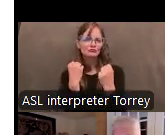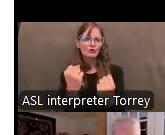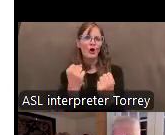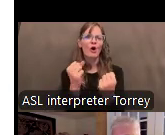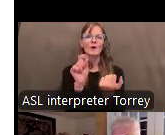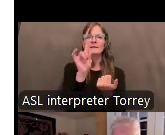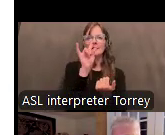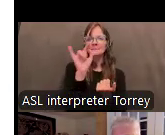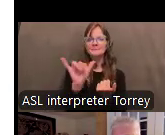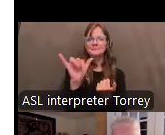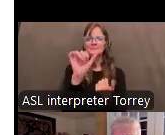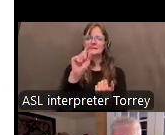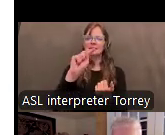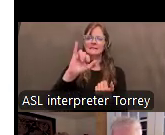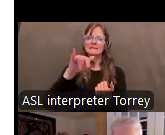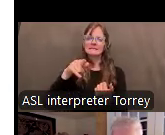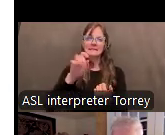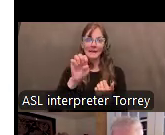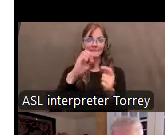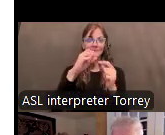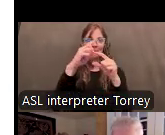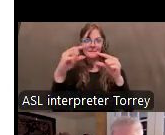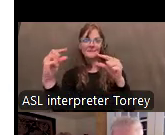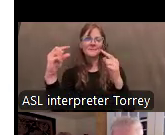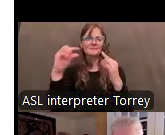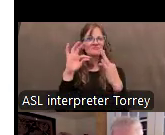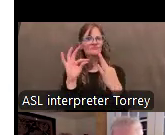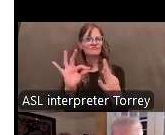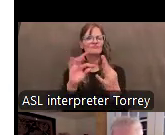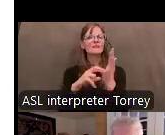how we reach out to people in a way that isn't clinical